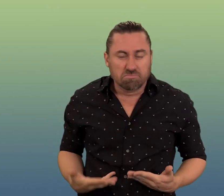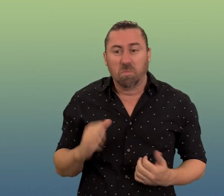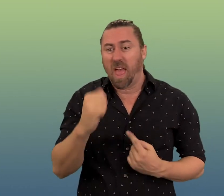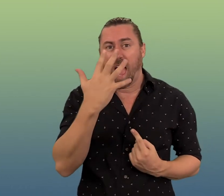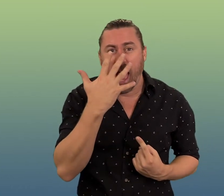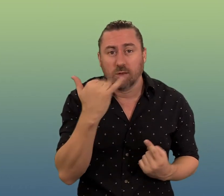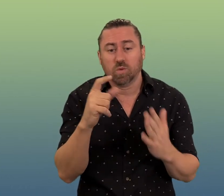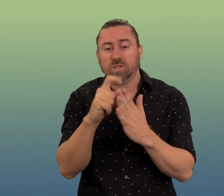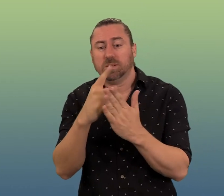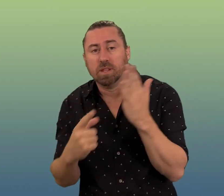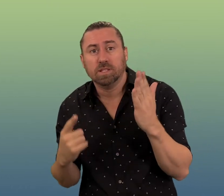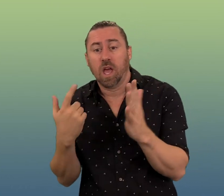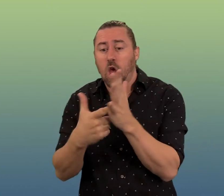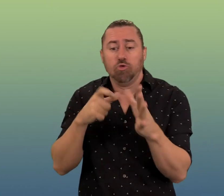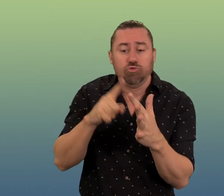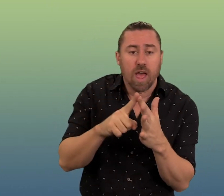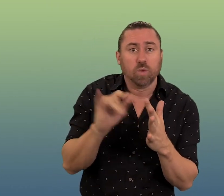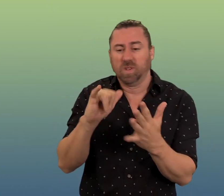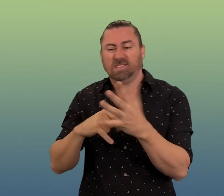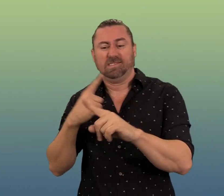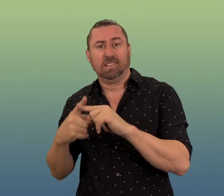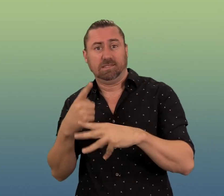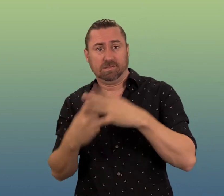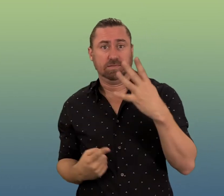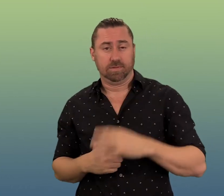including age, disability, race and sex.